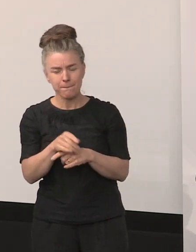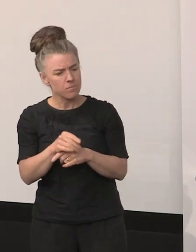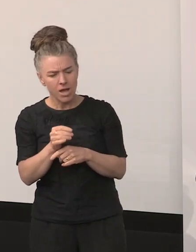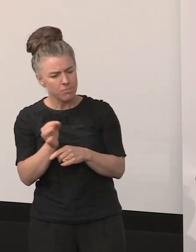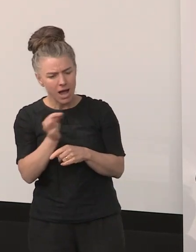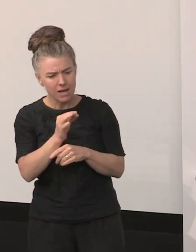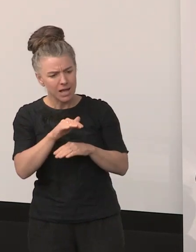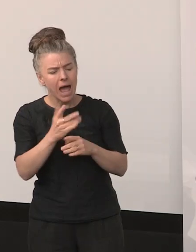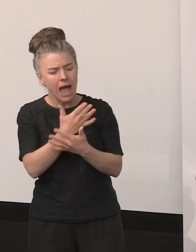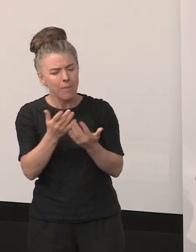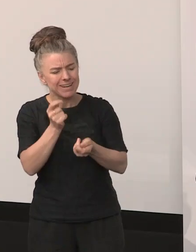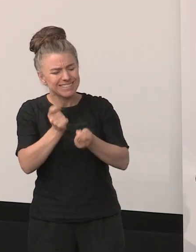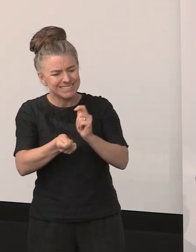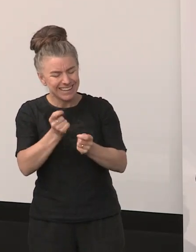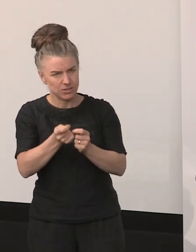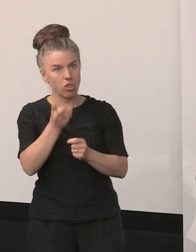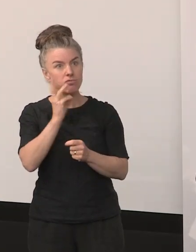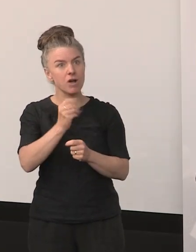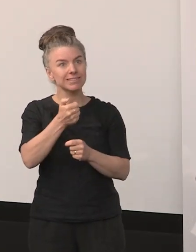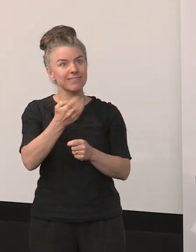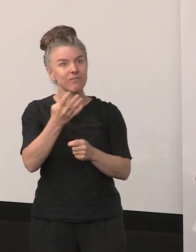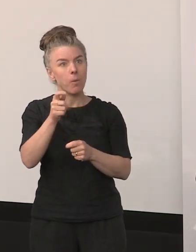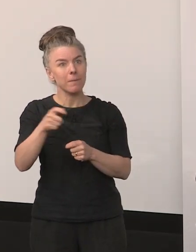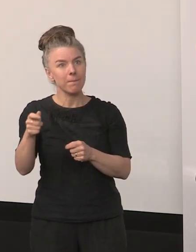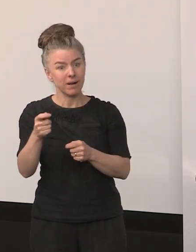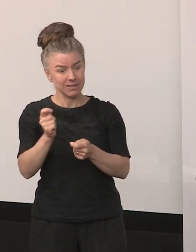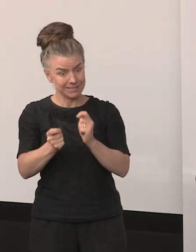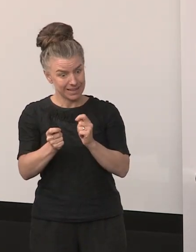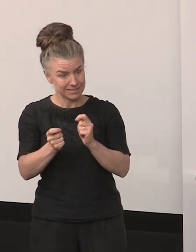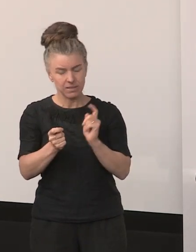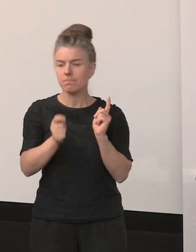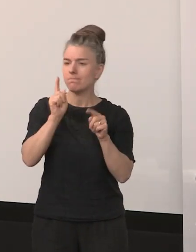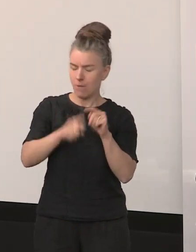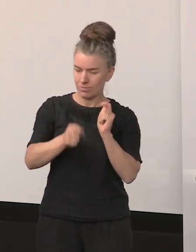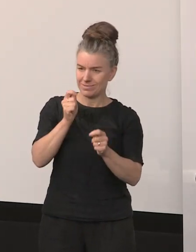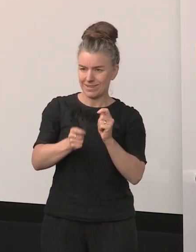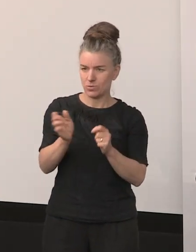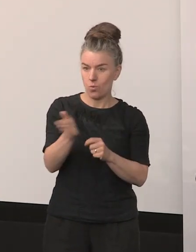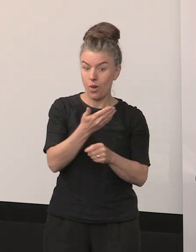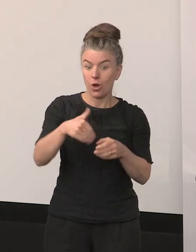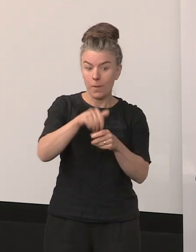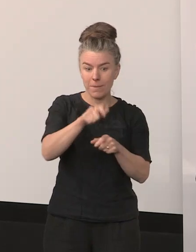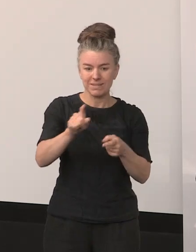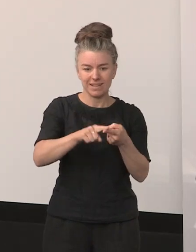facility during that period and have been left, have been contacted and a conversation happened.